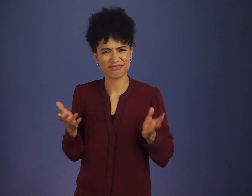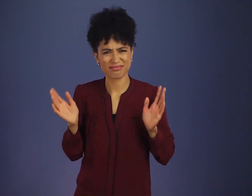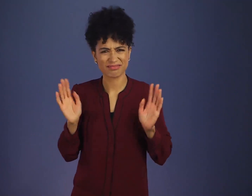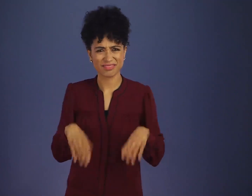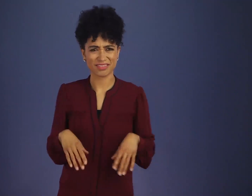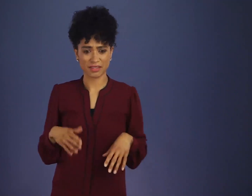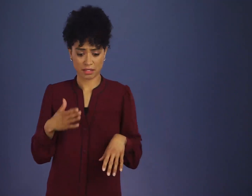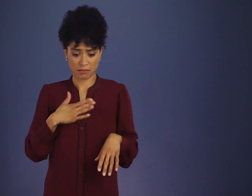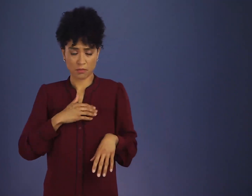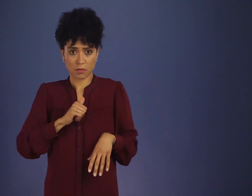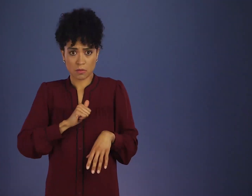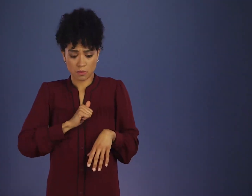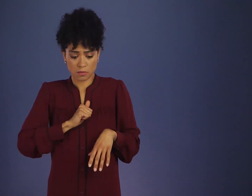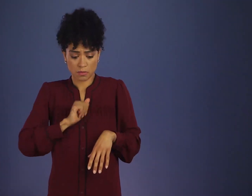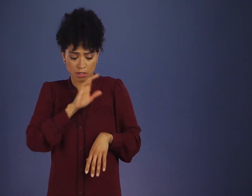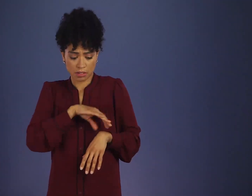have not been so glaring.